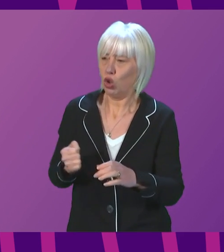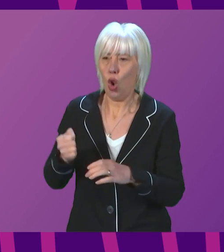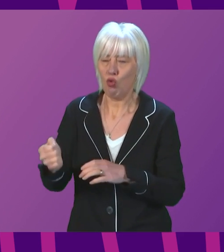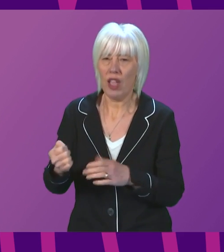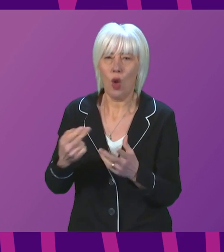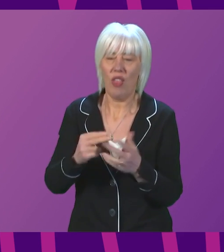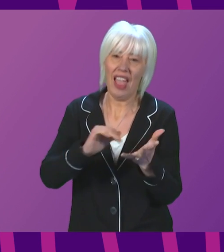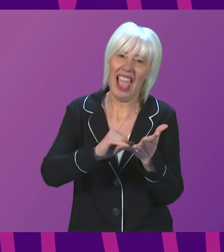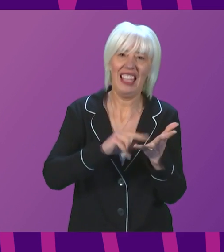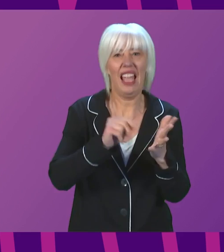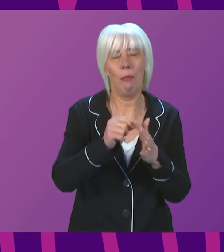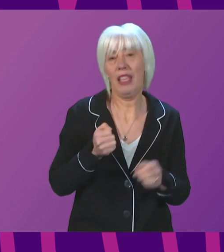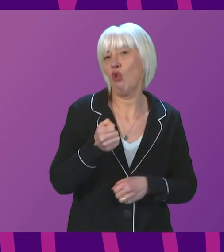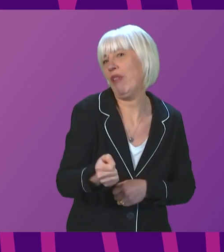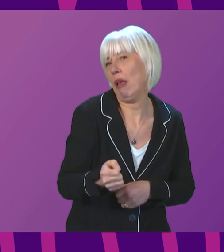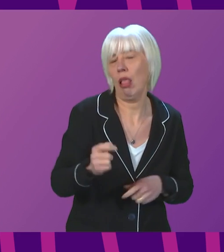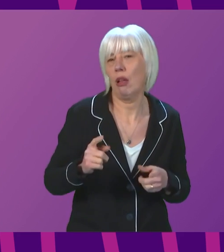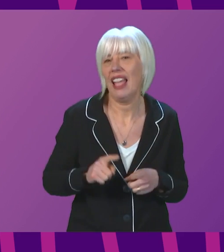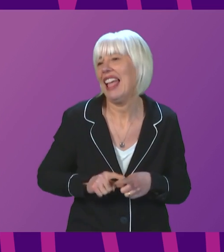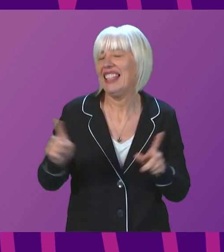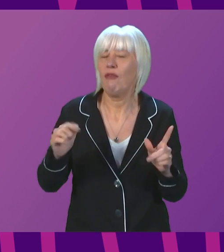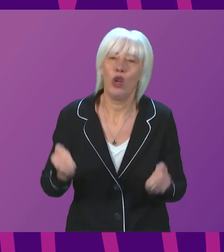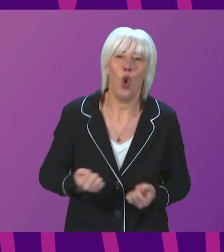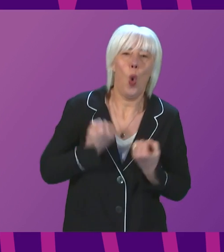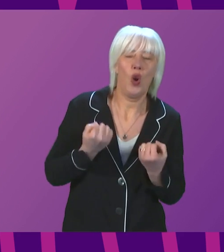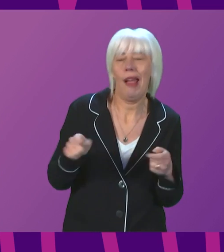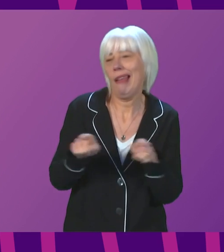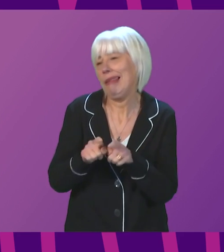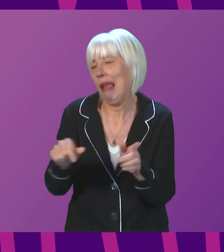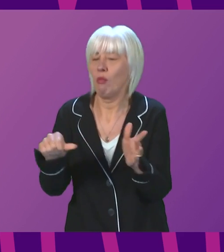There will be a different owner but the same problems, and while public transport services